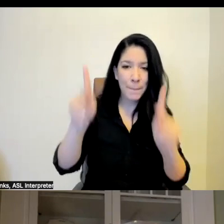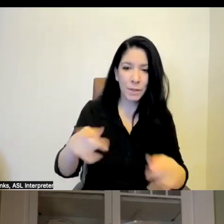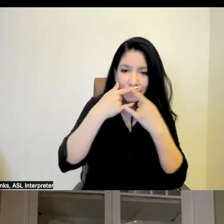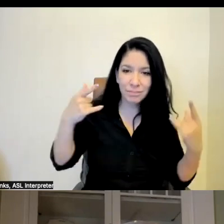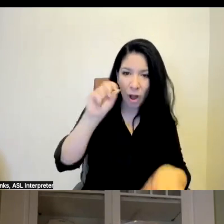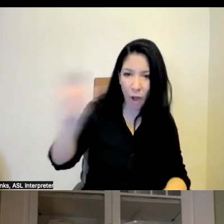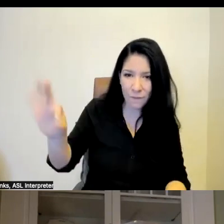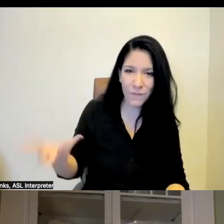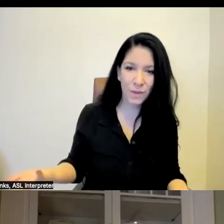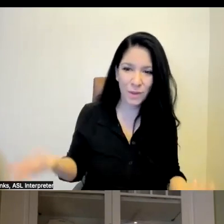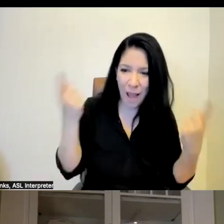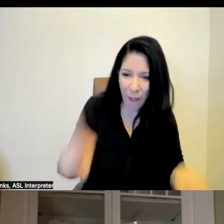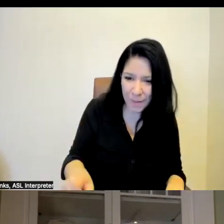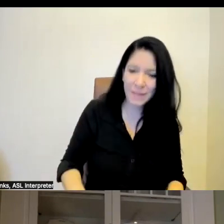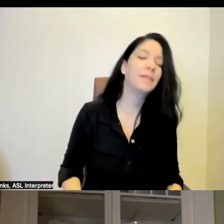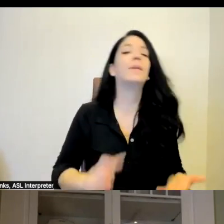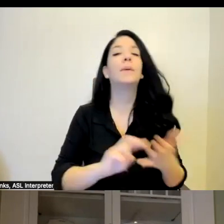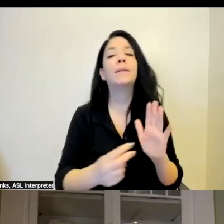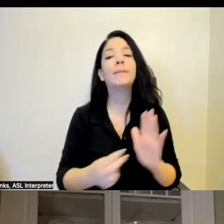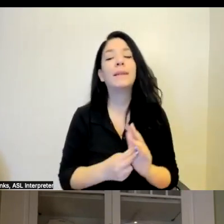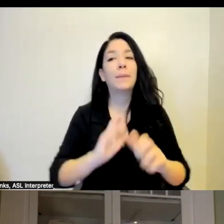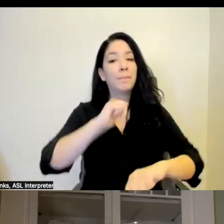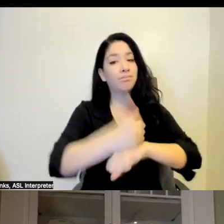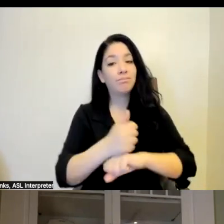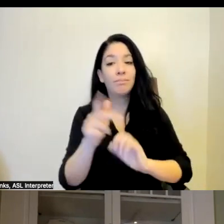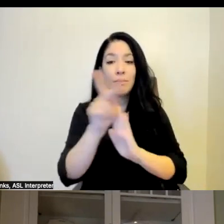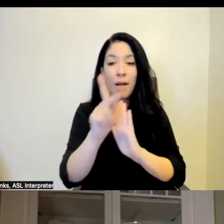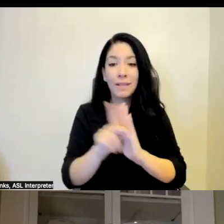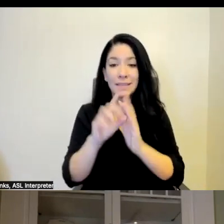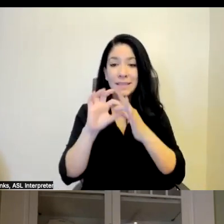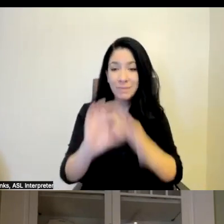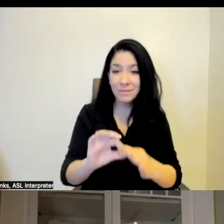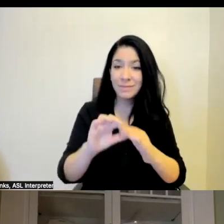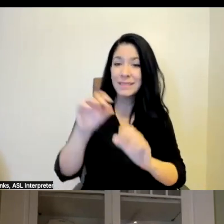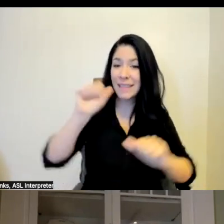We're not making policies based on science. So we are having to fill that in and